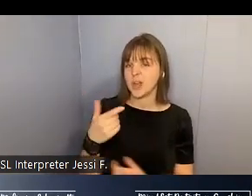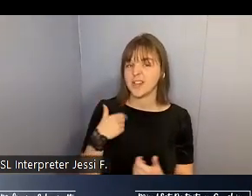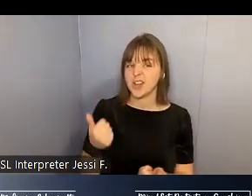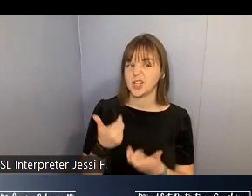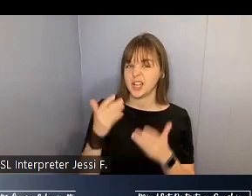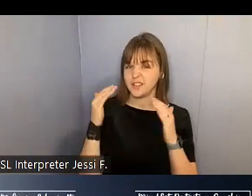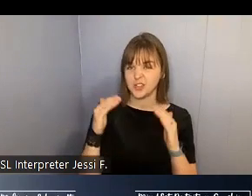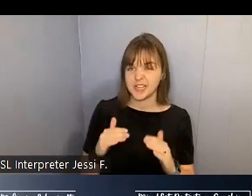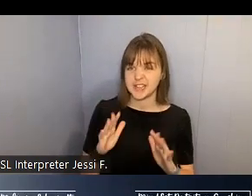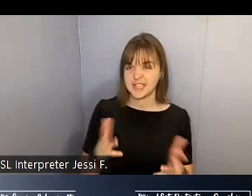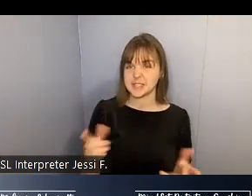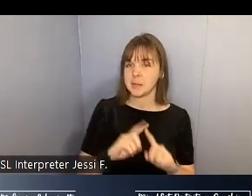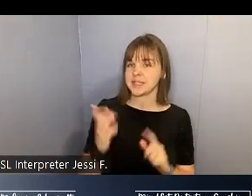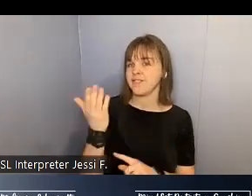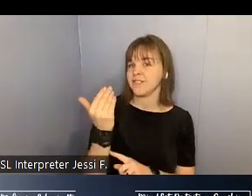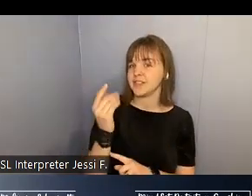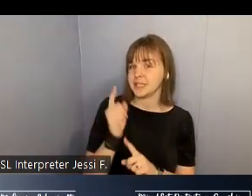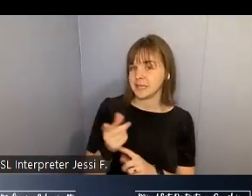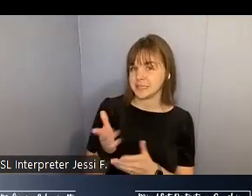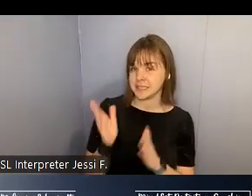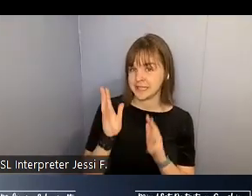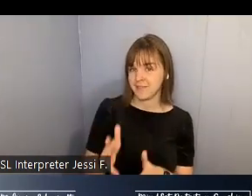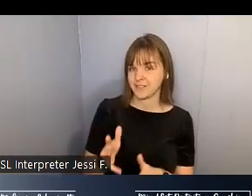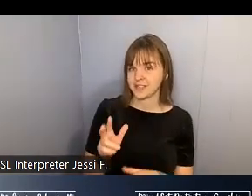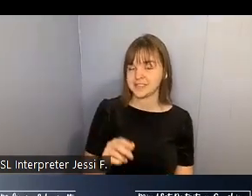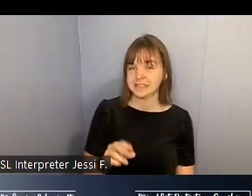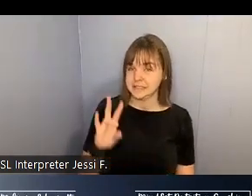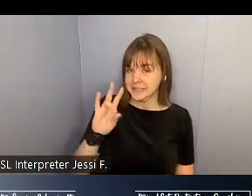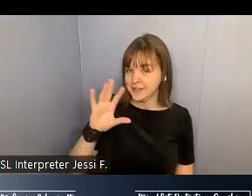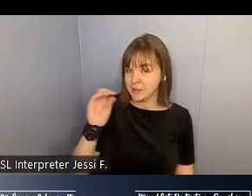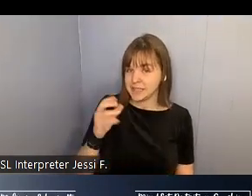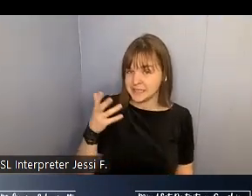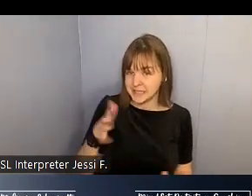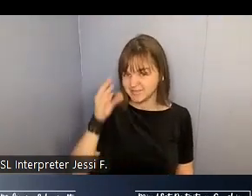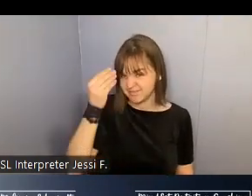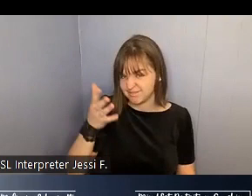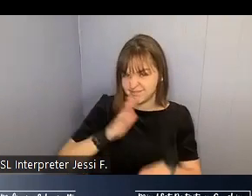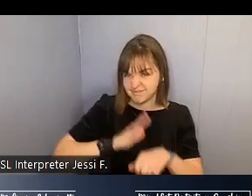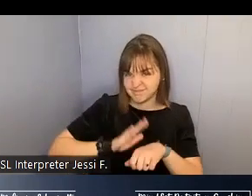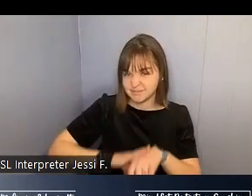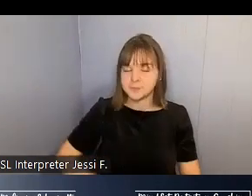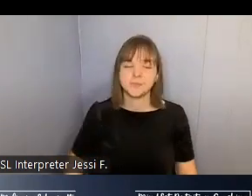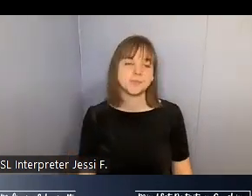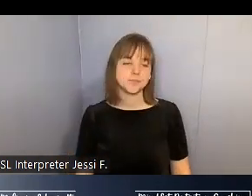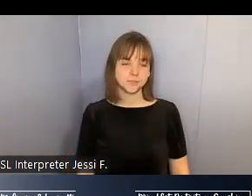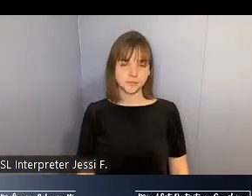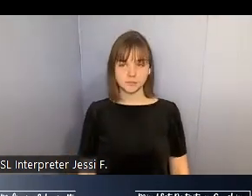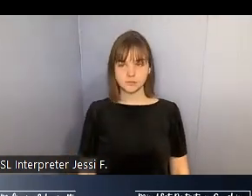Oh, my goodness. I know. Time goes by so fast. So I just wanted to give you a time check. OK, awesome. Yeah, those are great non-negotiables.